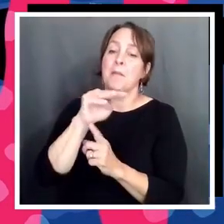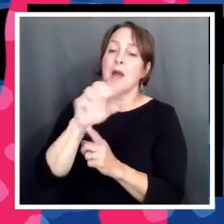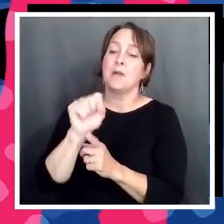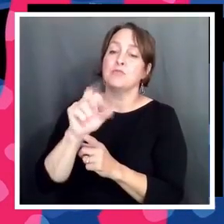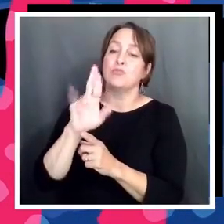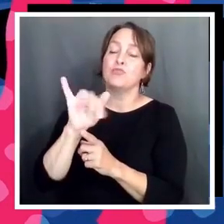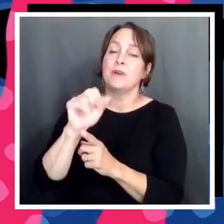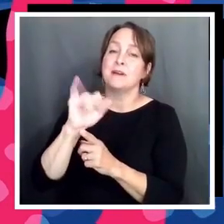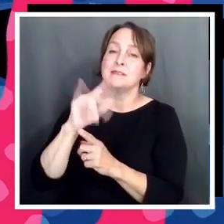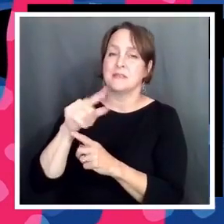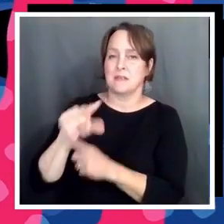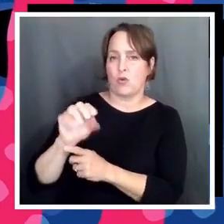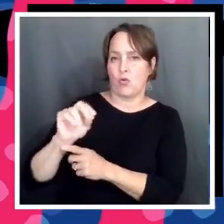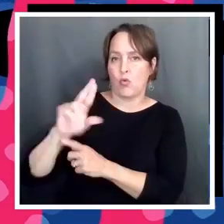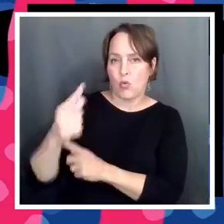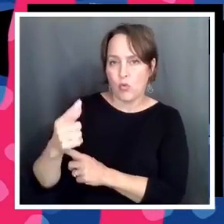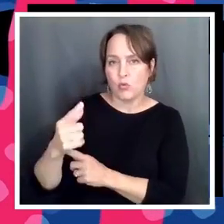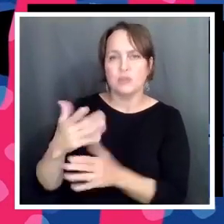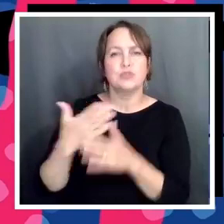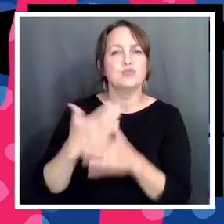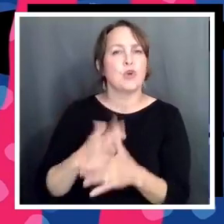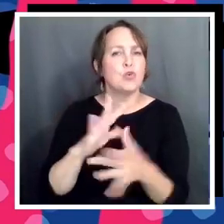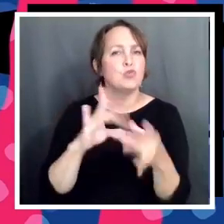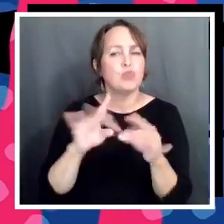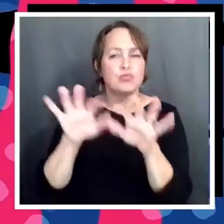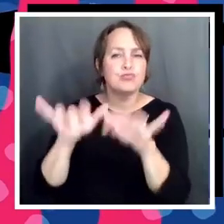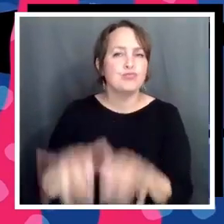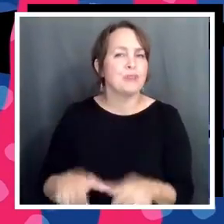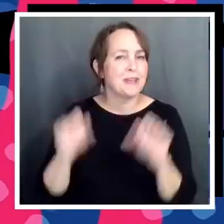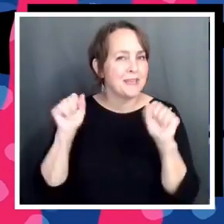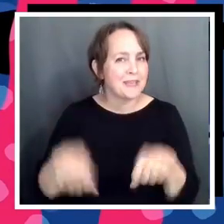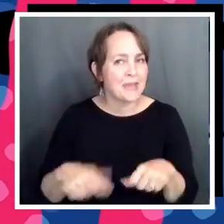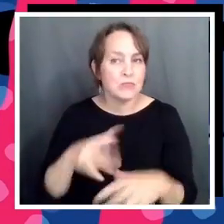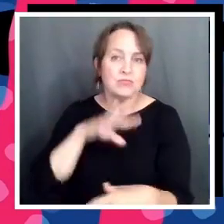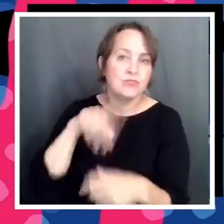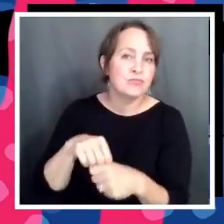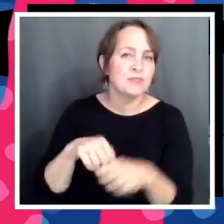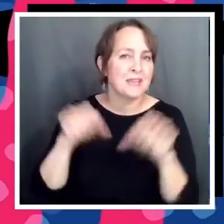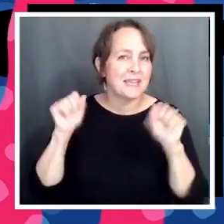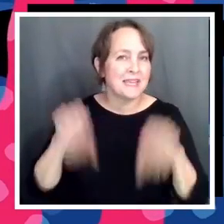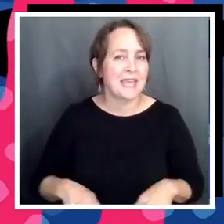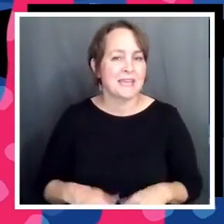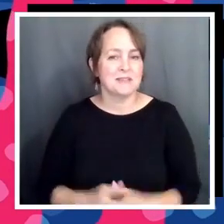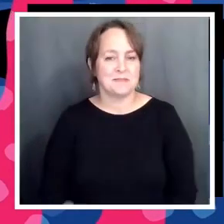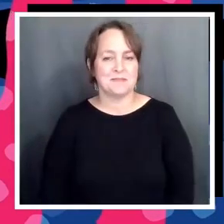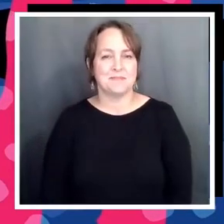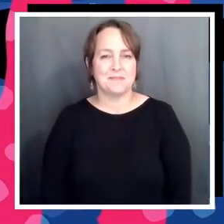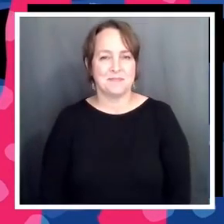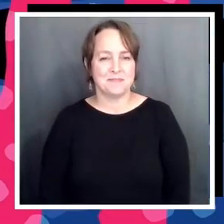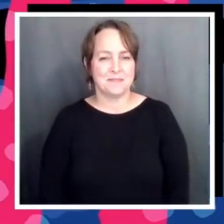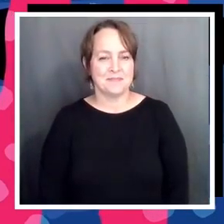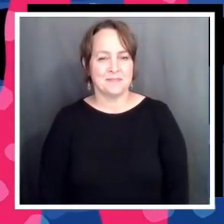SHARE WITH OUR FRIENDS, FAMILY AND NEIGHBORS AND WE NEED TO WRITE A MEMBERS OF CONGRESS AND SHARE OUR STORIES ABOUT THE CHILD TAX CREDIT AND HOW IT HELPS THEM WITH THEM SO THEY